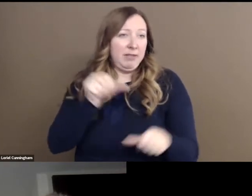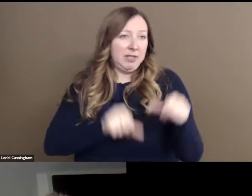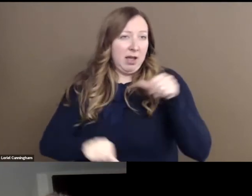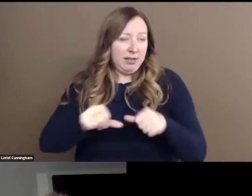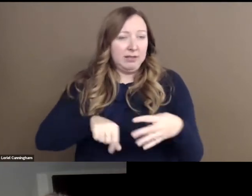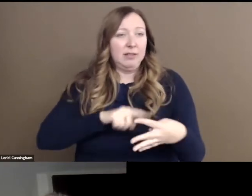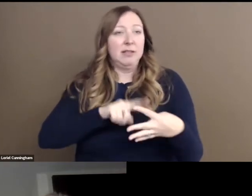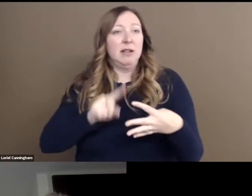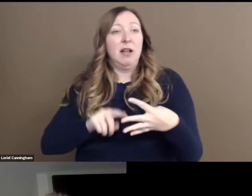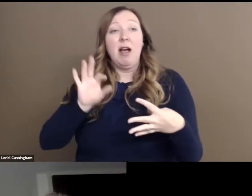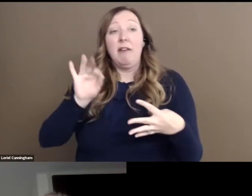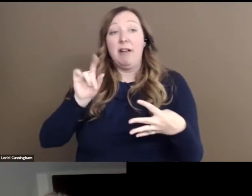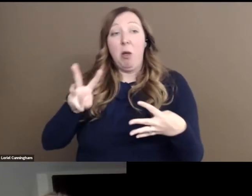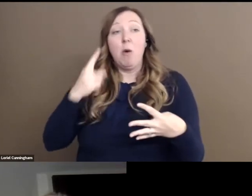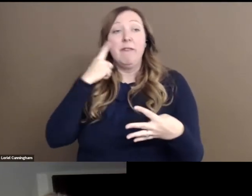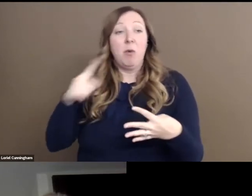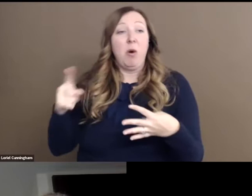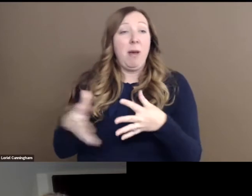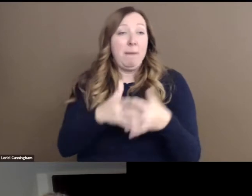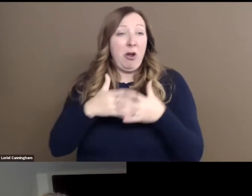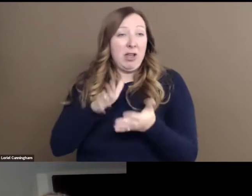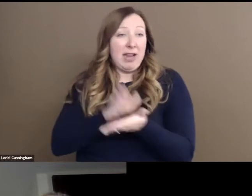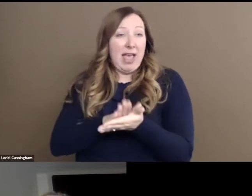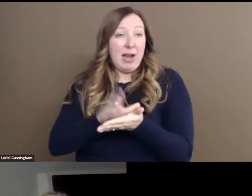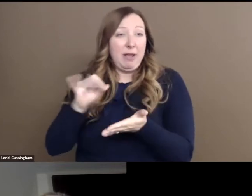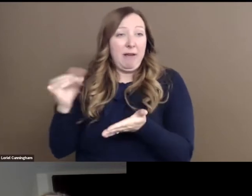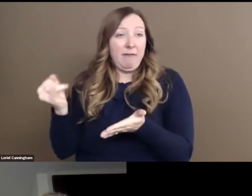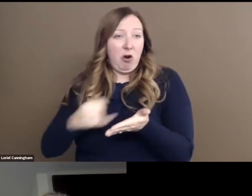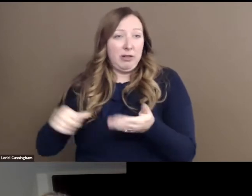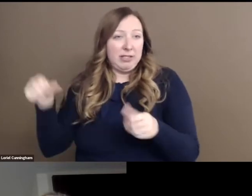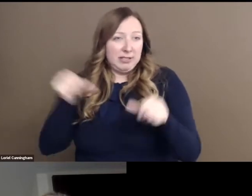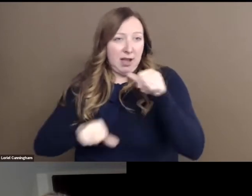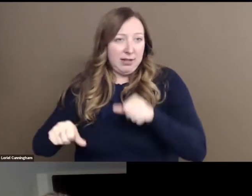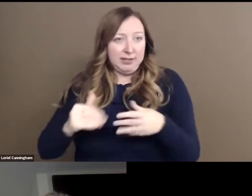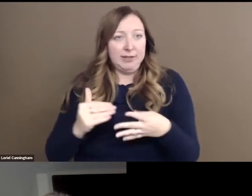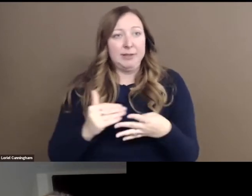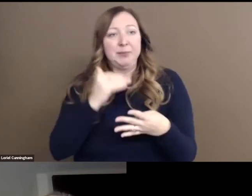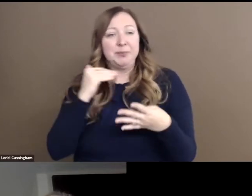the american academy of arts and sciences